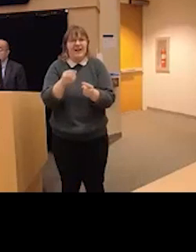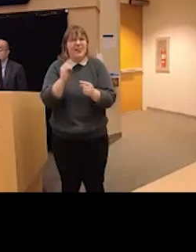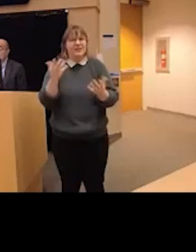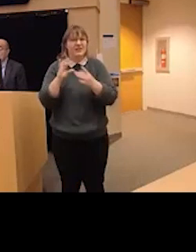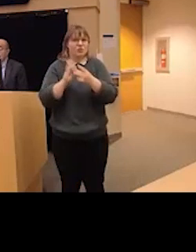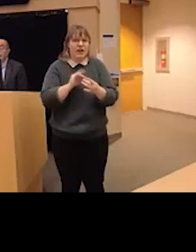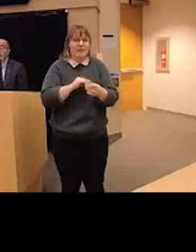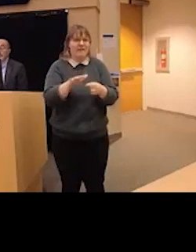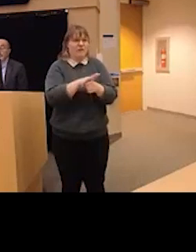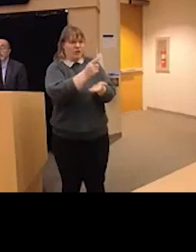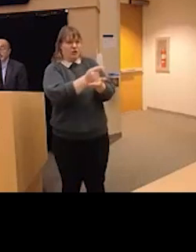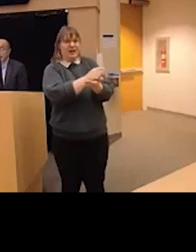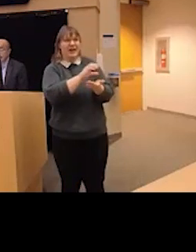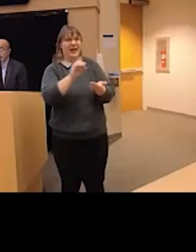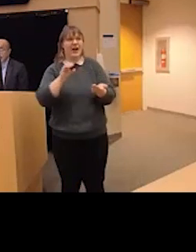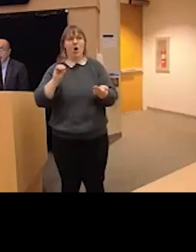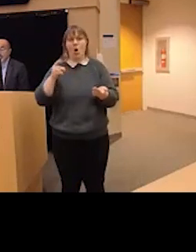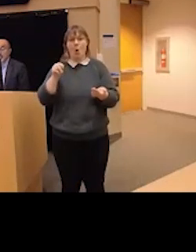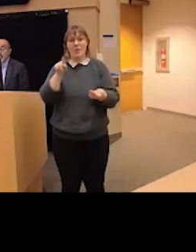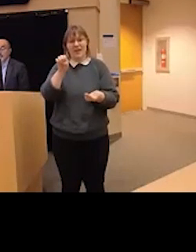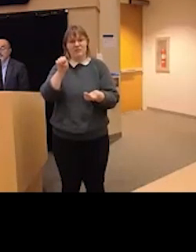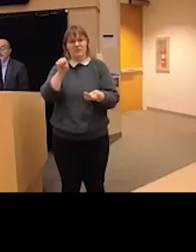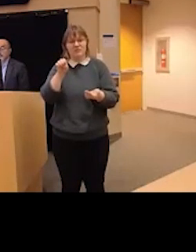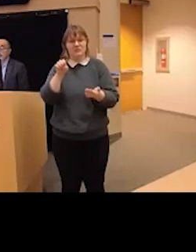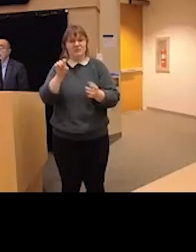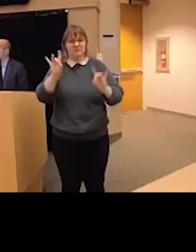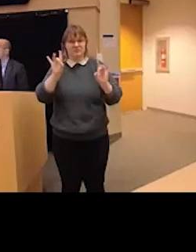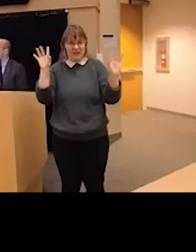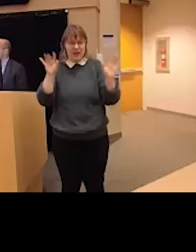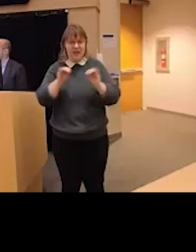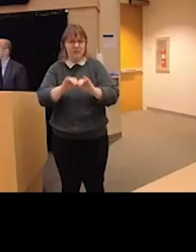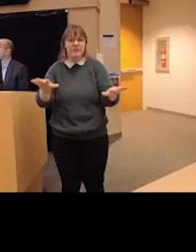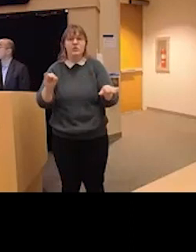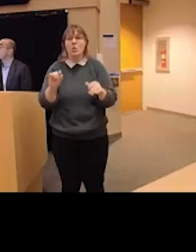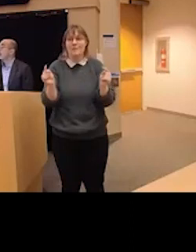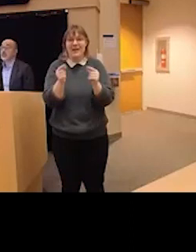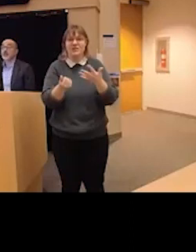pain and uh the opiate epidemic um so pain is a number one reason the complaints of pain are